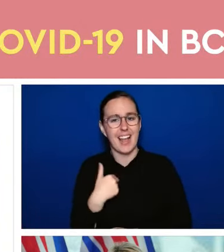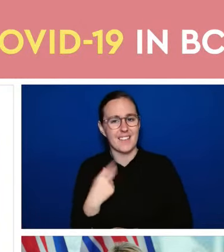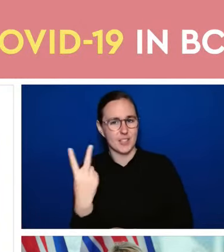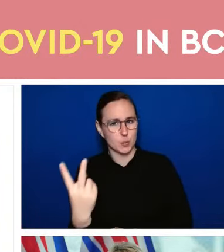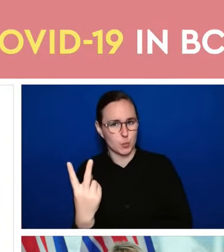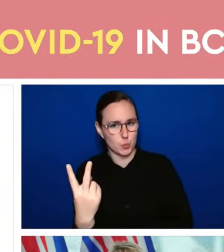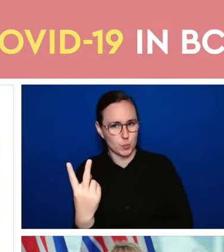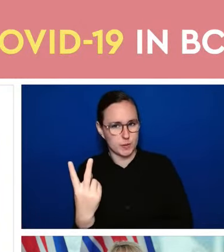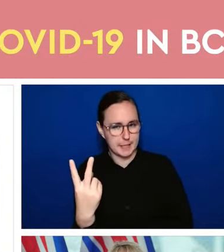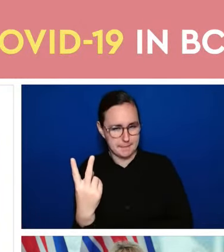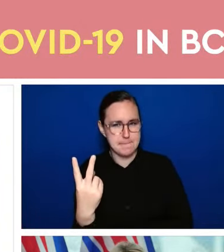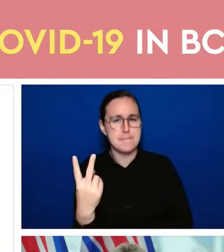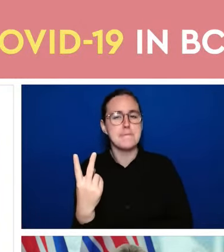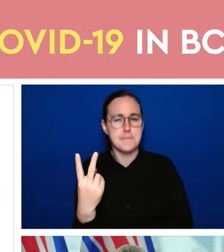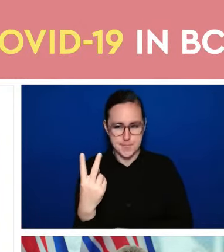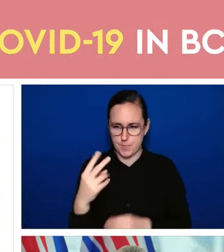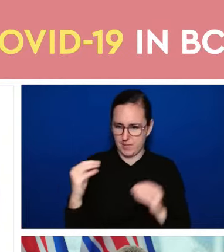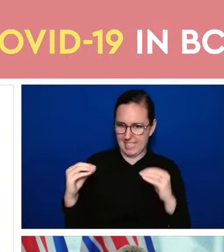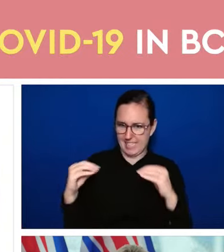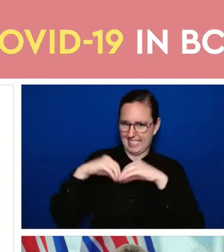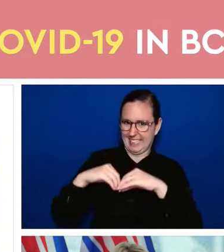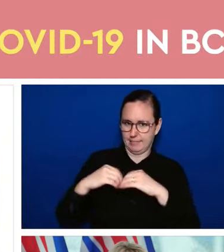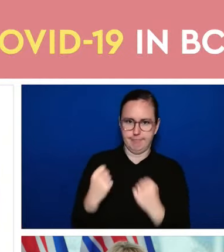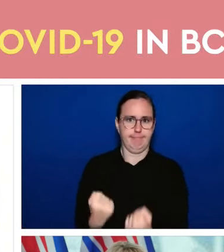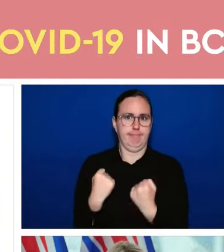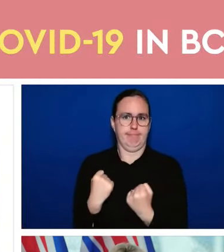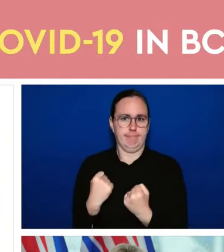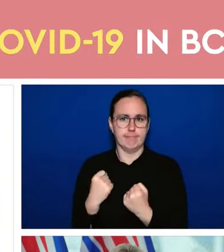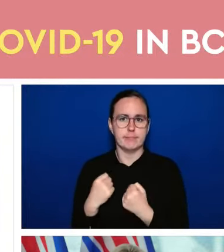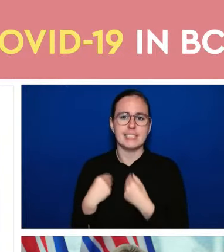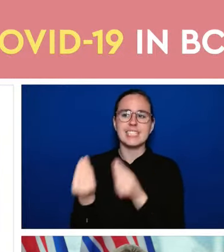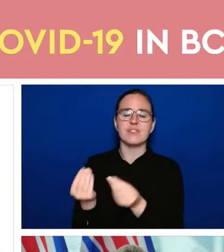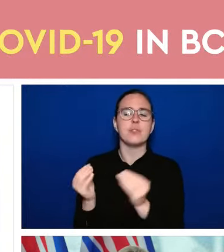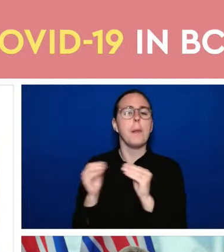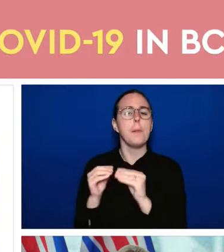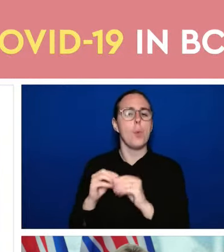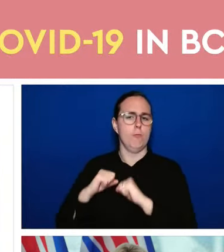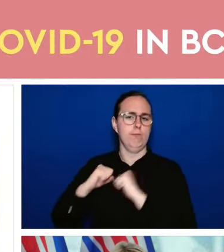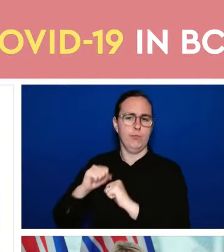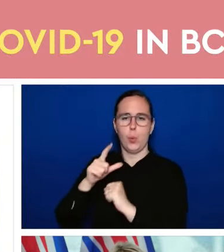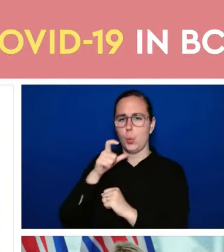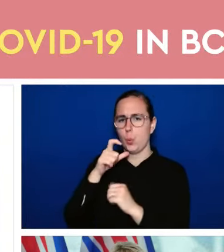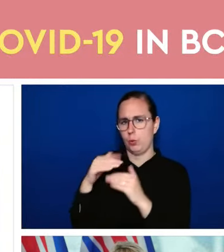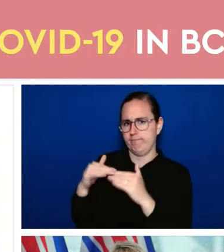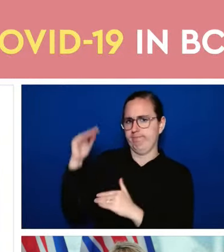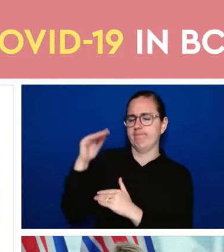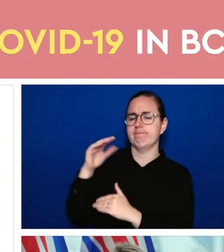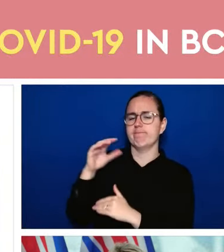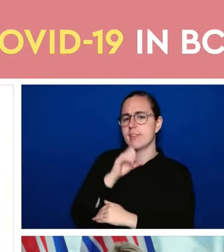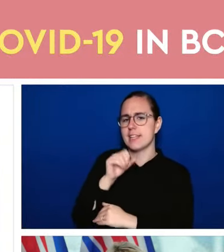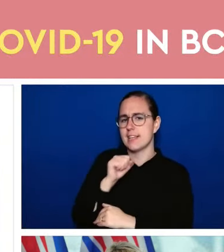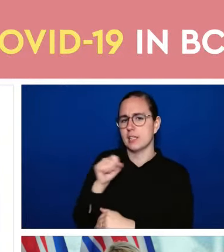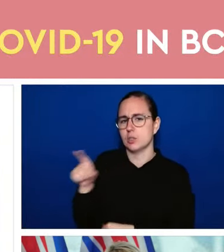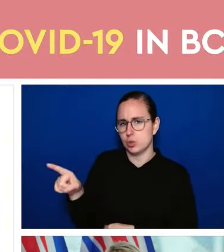to be very effective. In giving extra protection for seniors who need it and the fluzone high